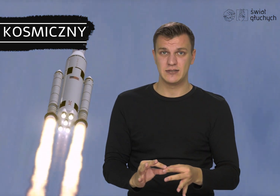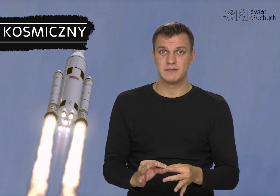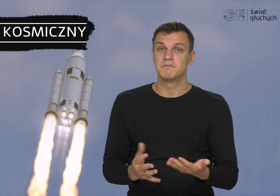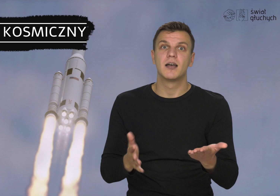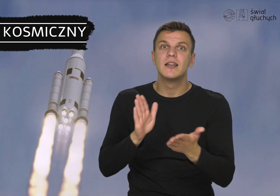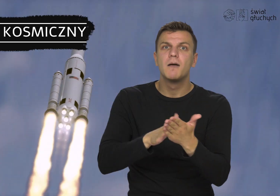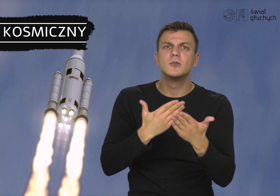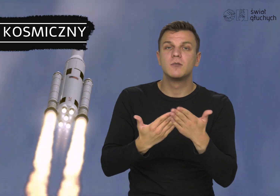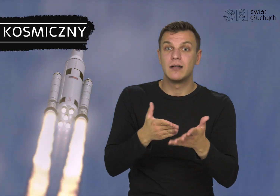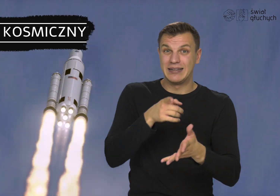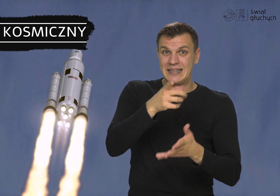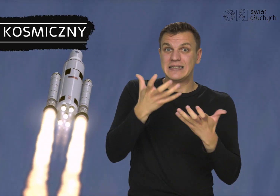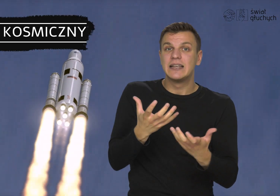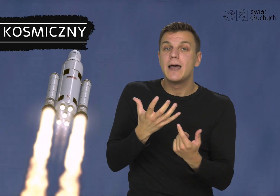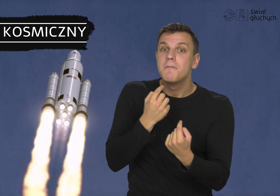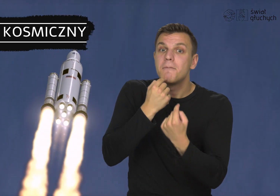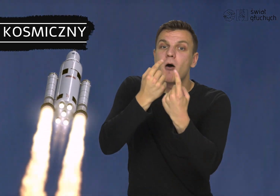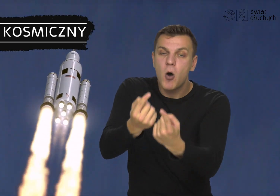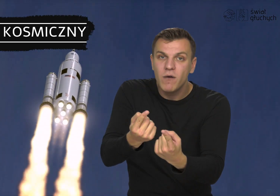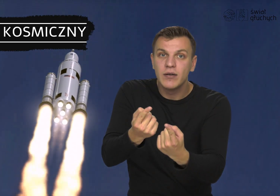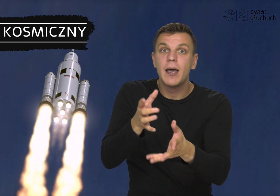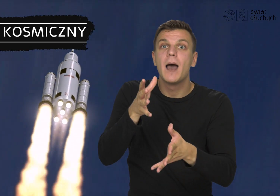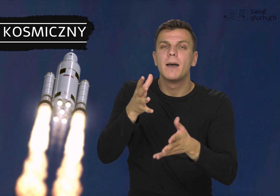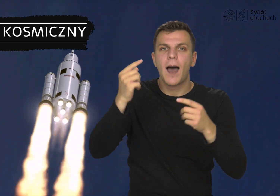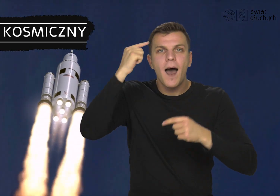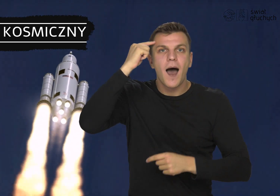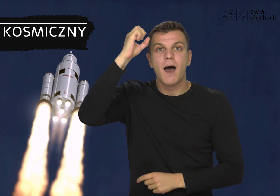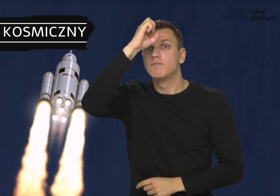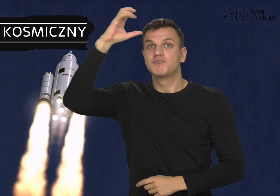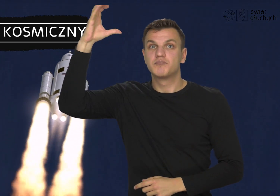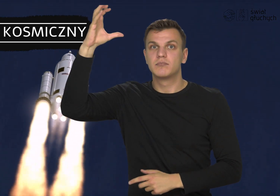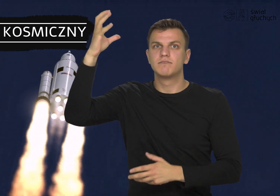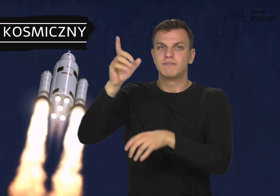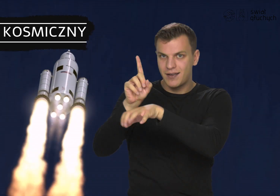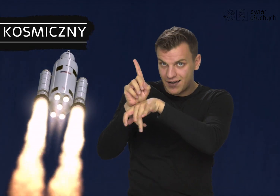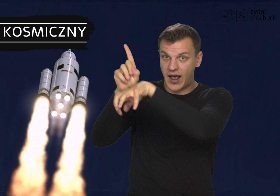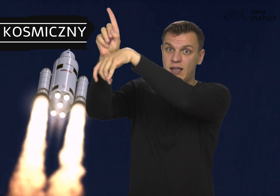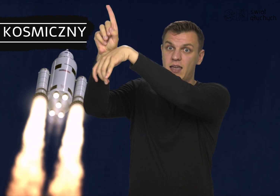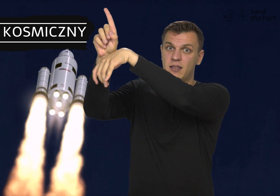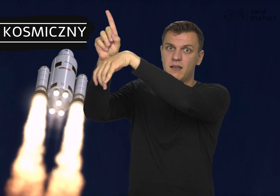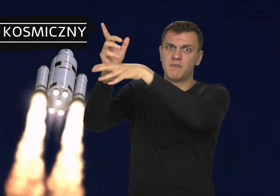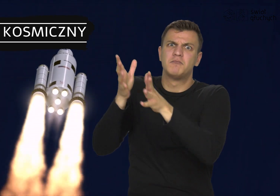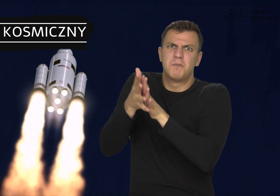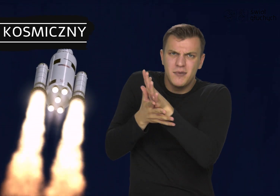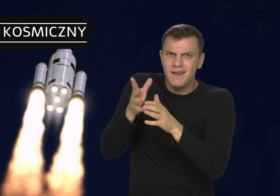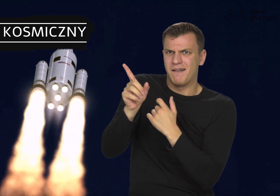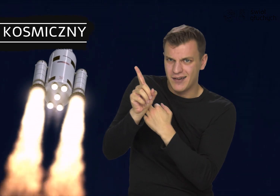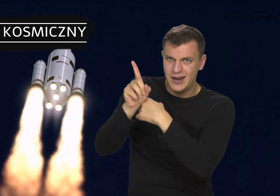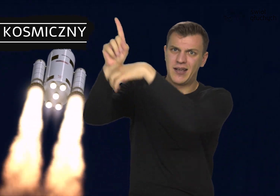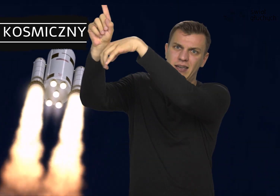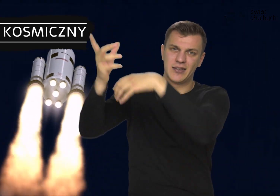If you mean a rocket, show ROCKET.